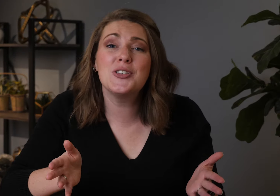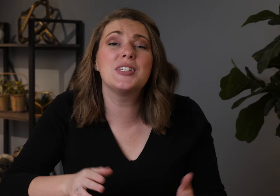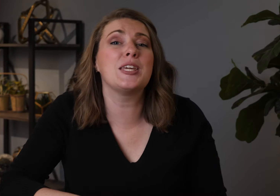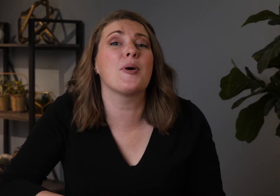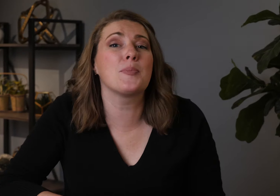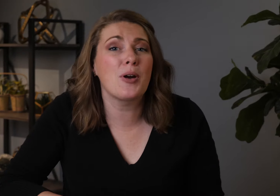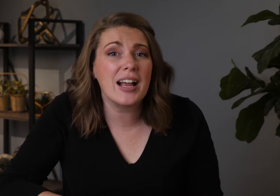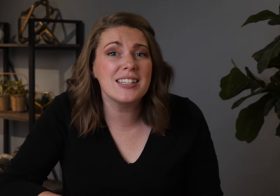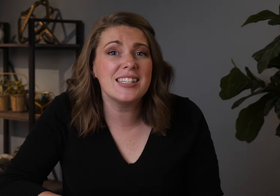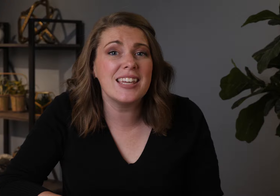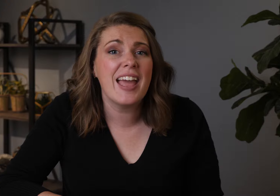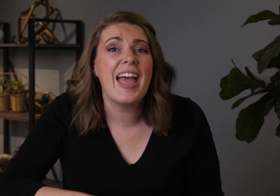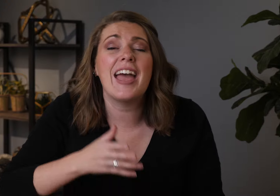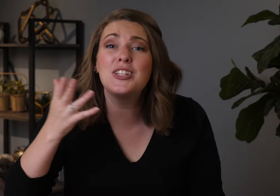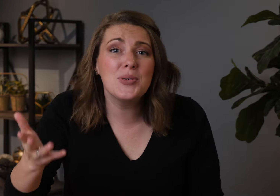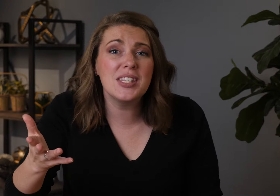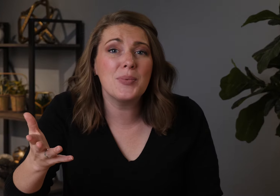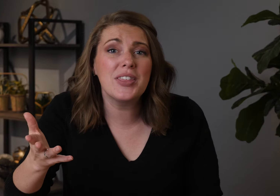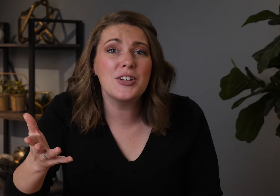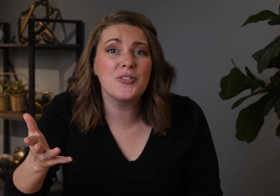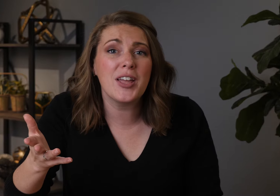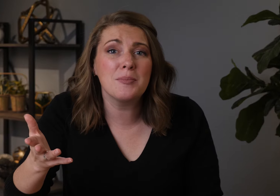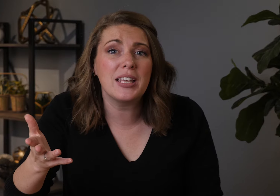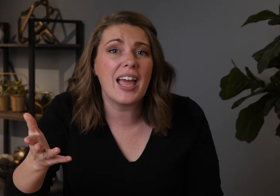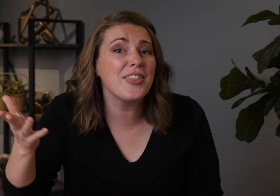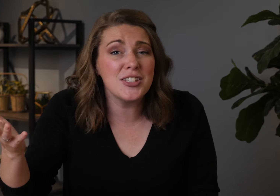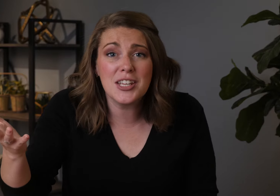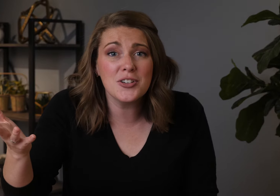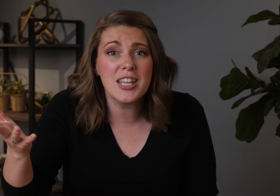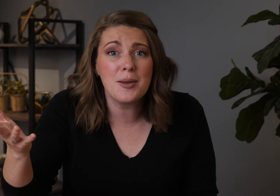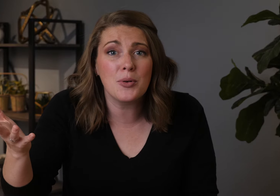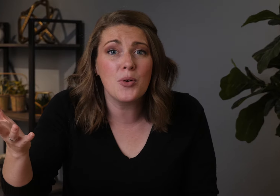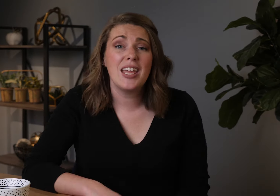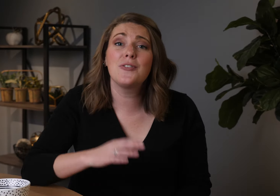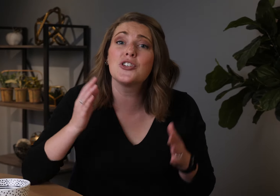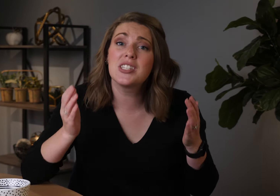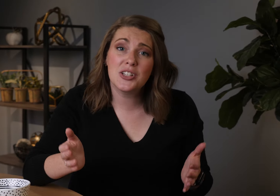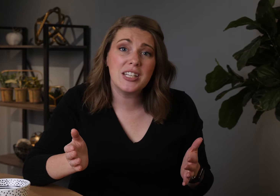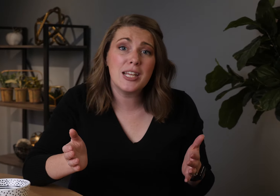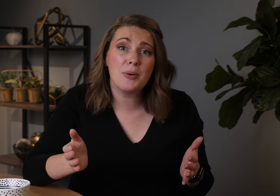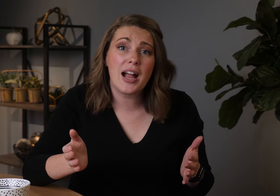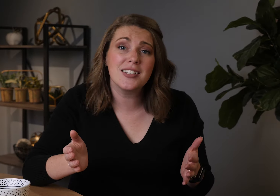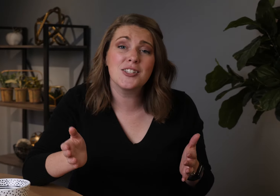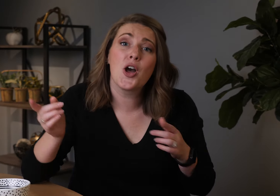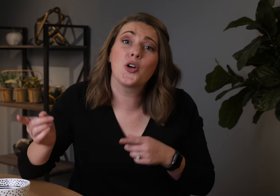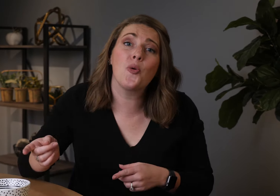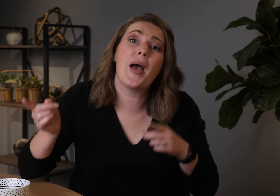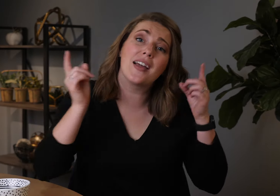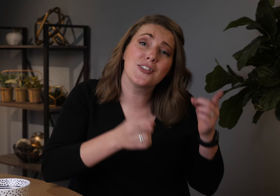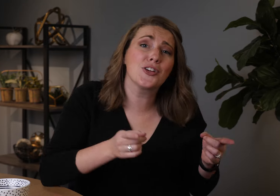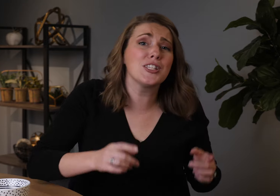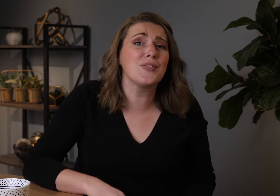I encourage you to keep on practicing and use it within your family at the dinner table. If you're still needing practice, go back and